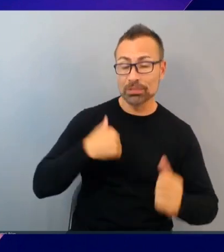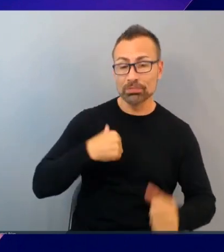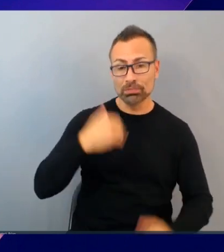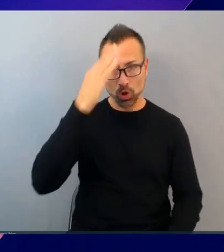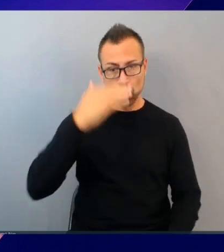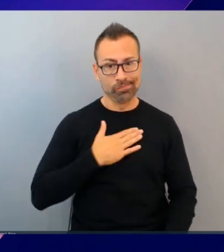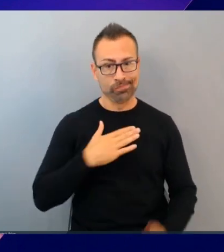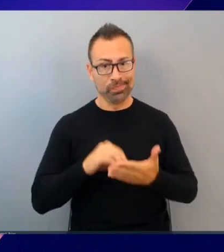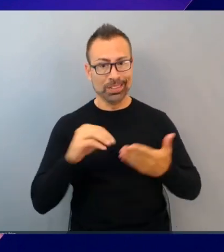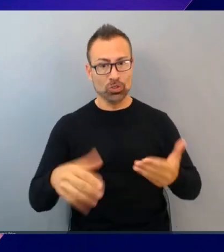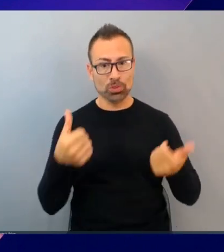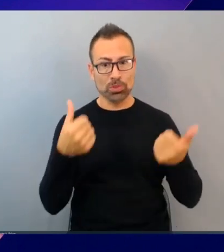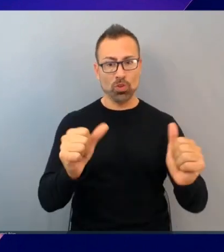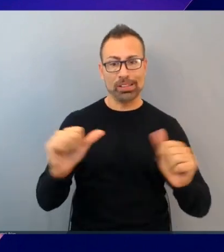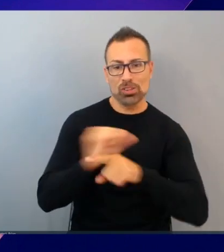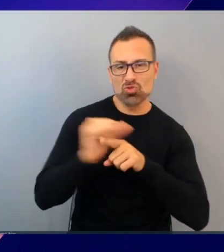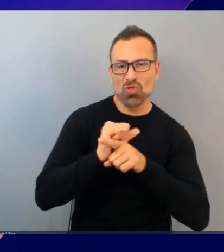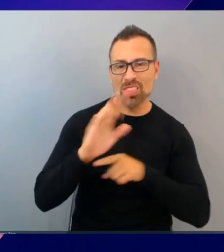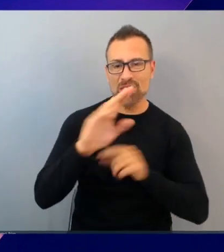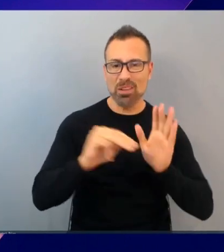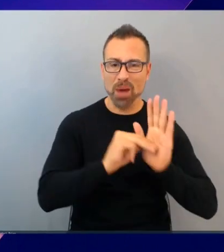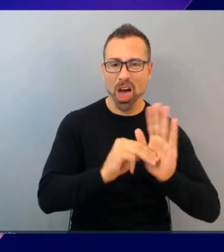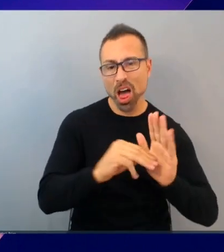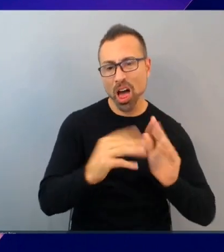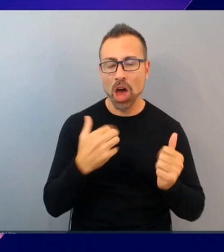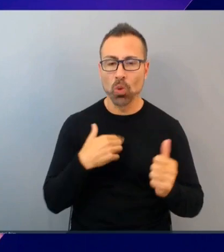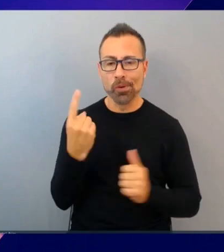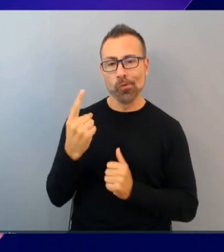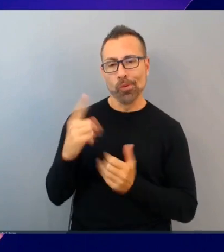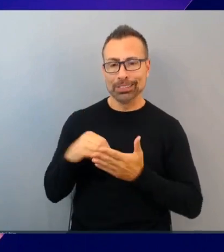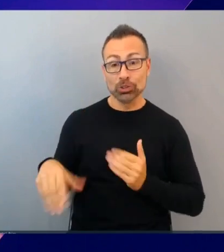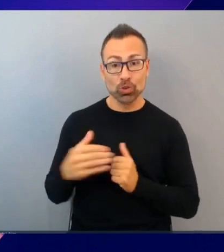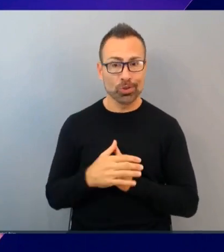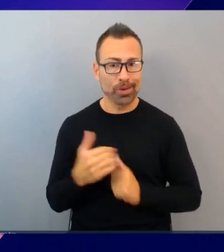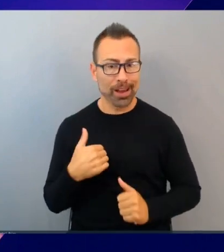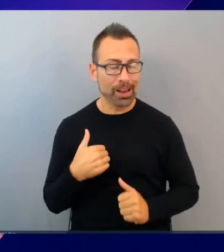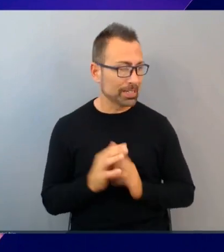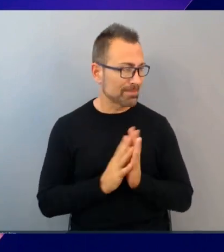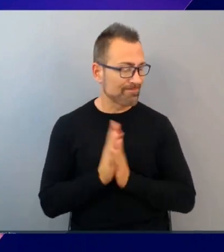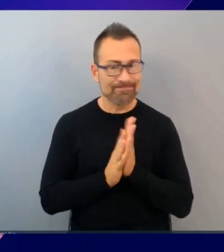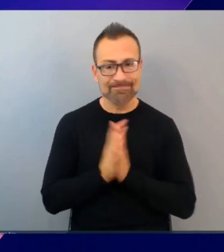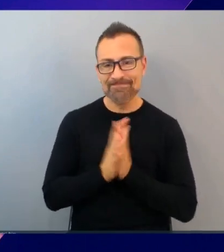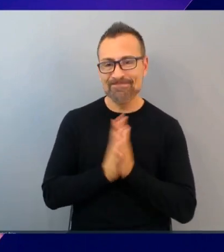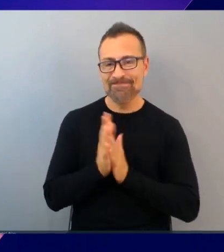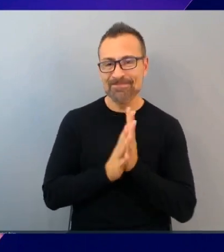I don't want one student who maybe has some like, really buggy model who keeps uploading it over and over and over again,